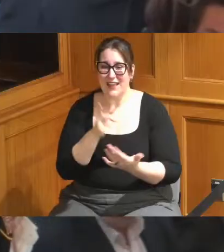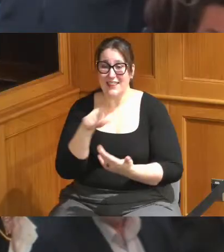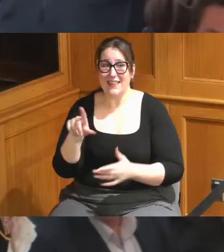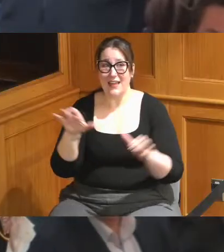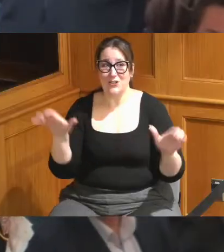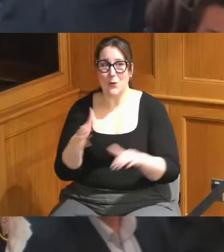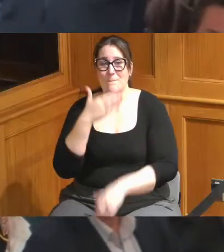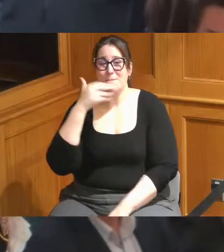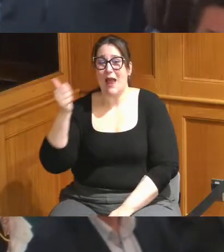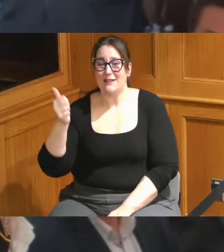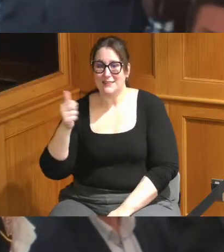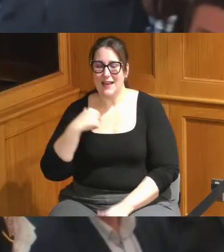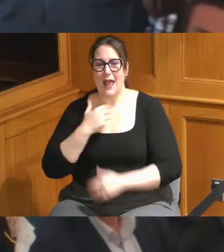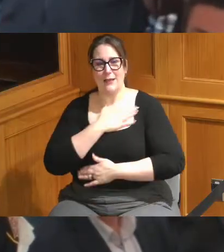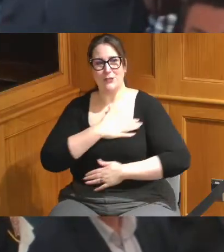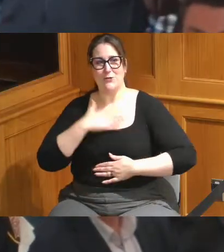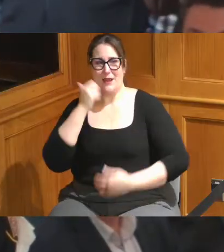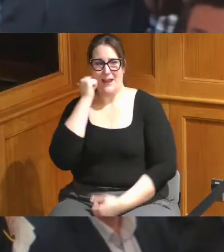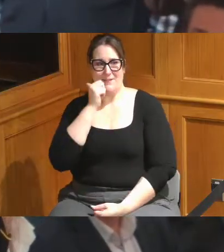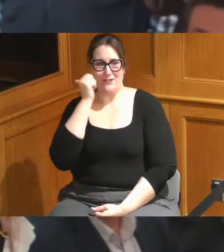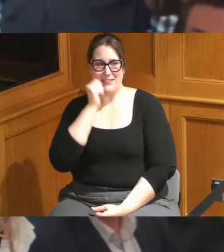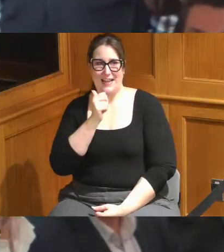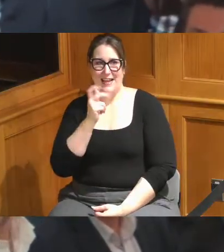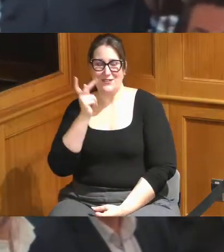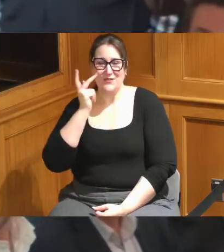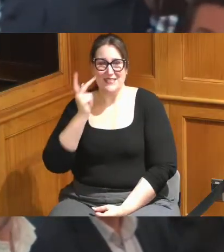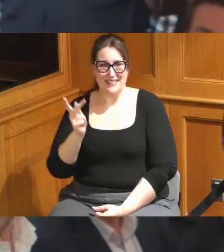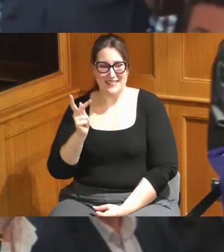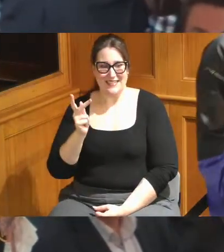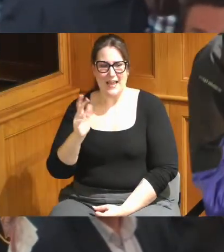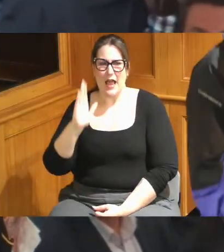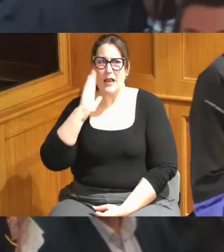I enjoy seeing them every day. And one of the things I know about the both of them, they have